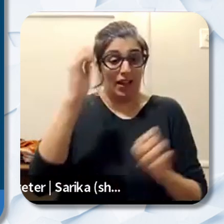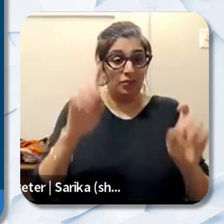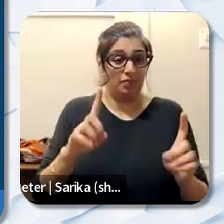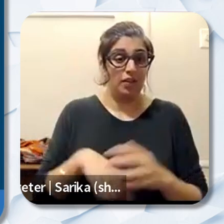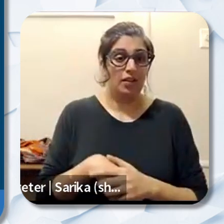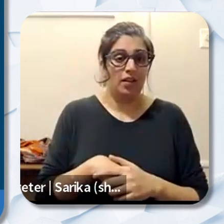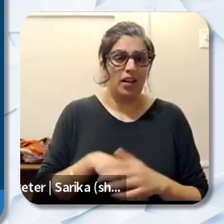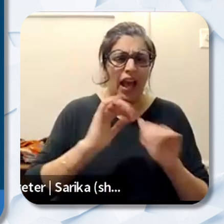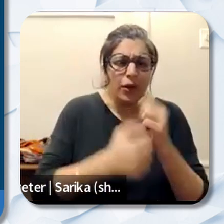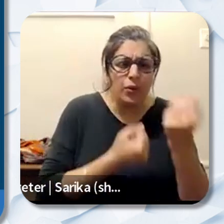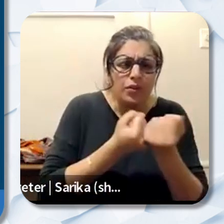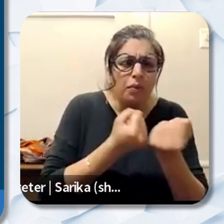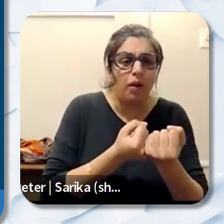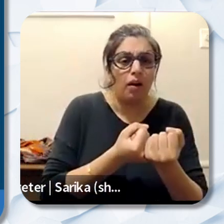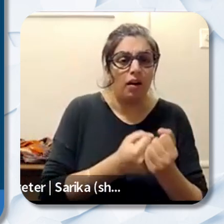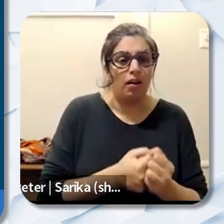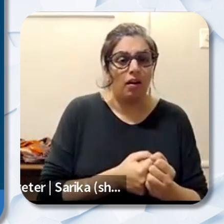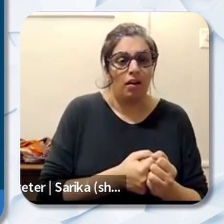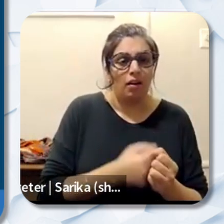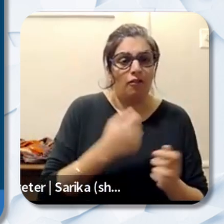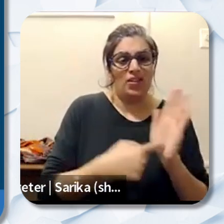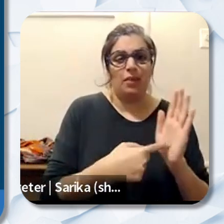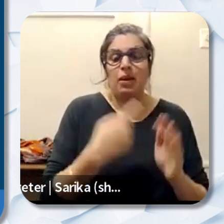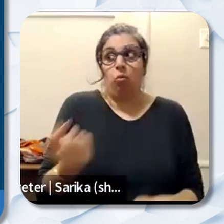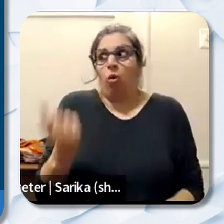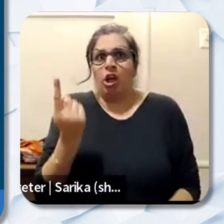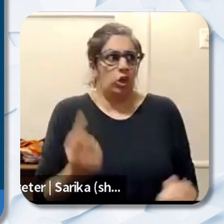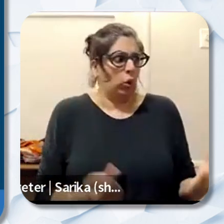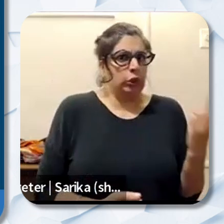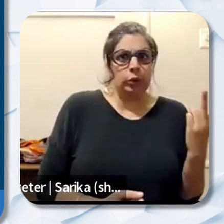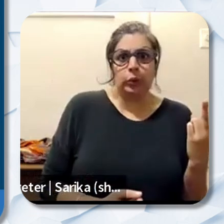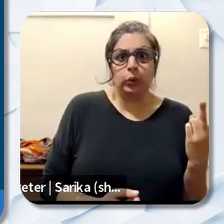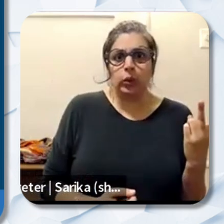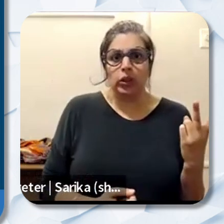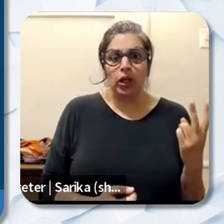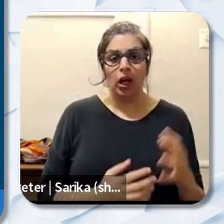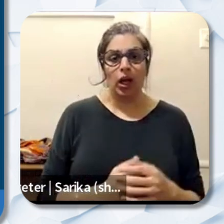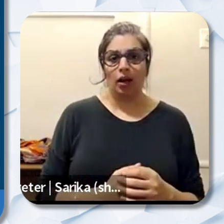be one or two educators of color in a given space. Anybody know what that's like? Today